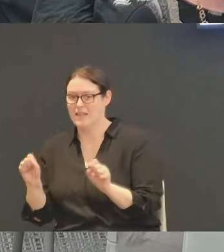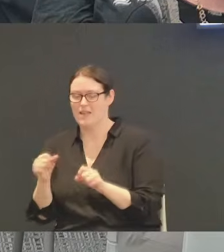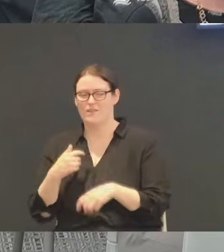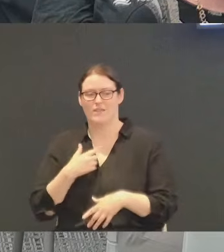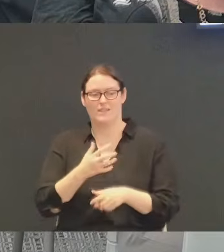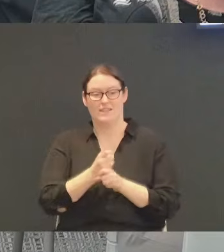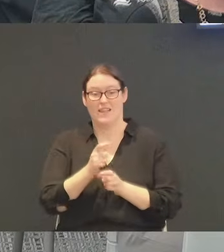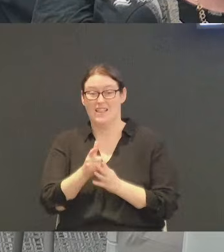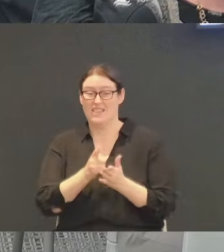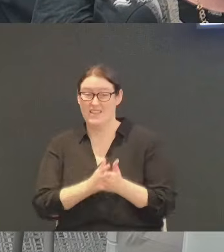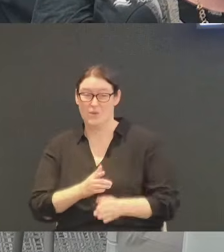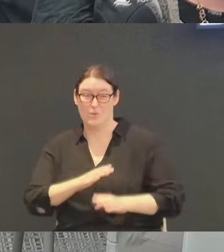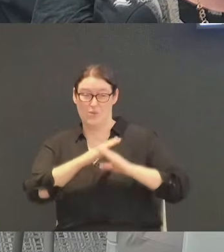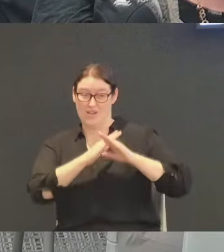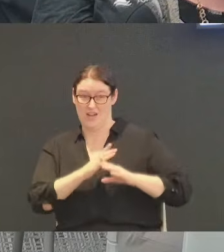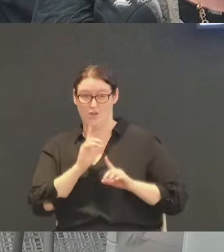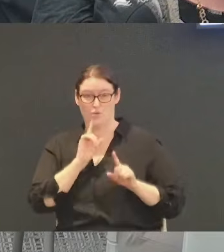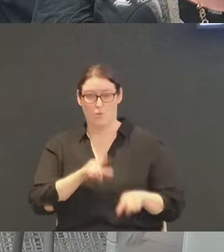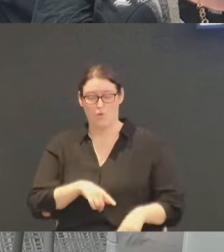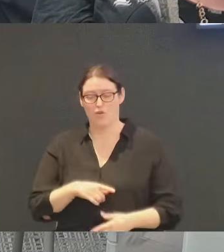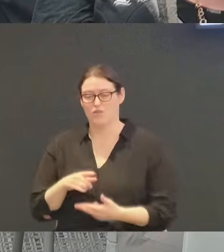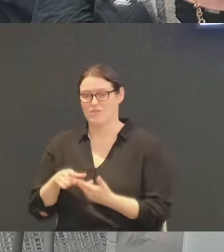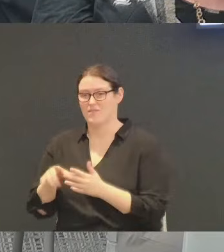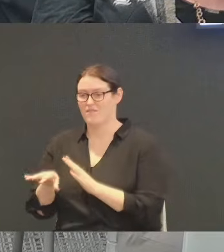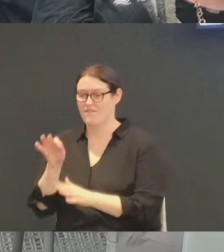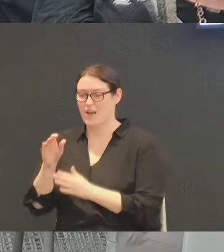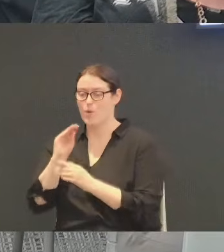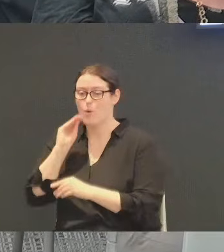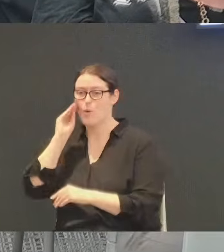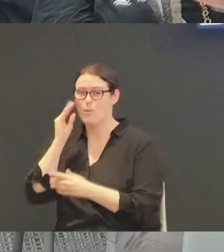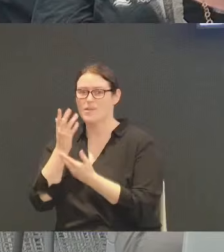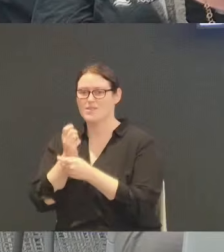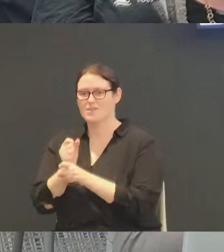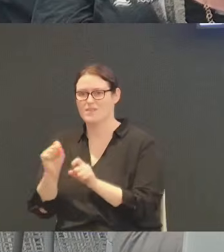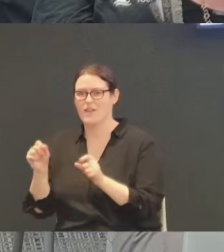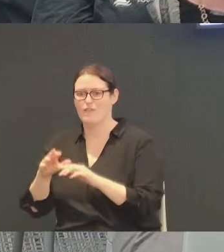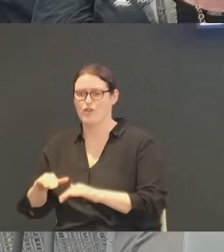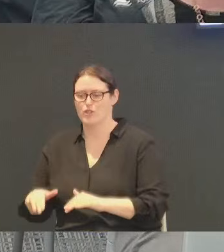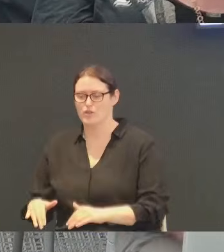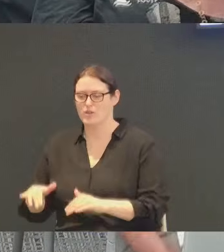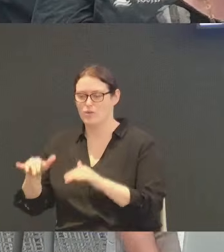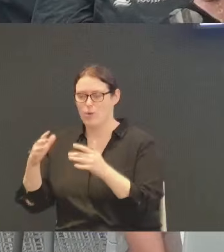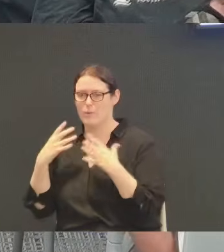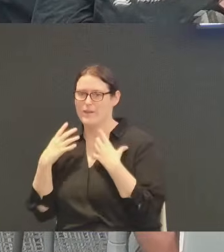create stable homes where children can heal, and we also help our youth understand what a healthy